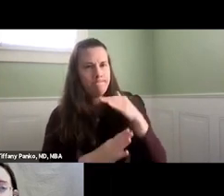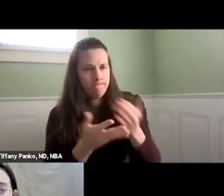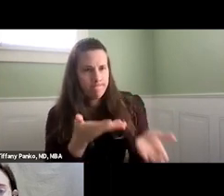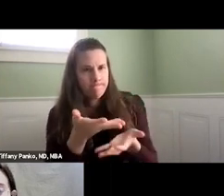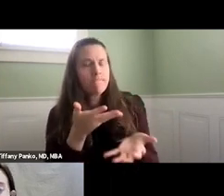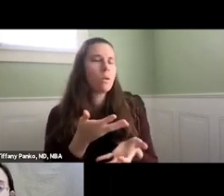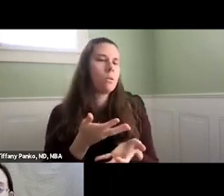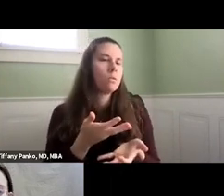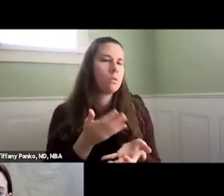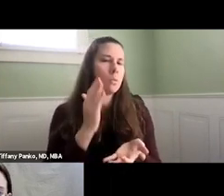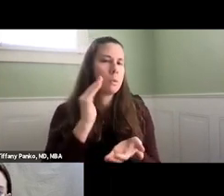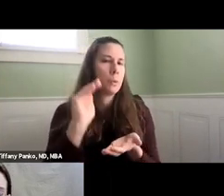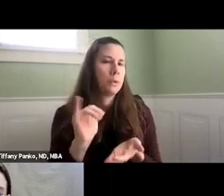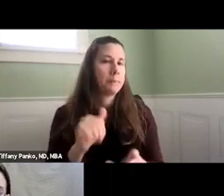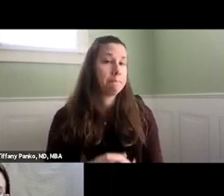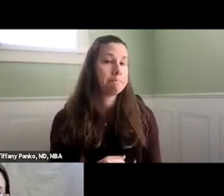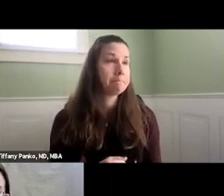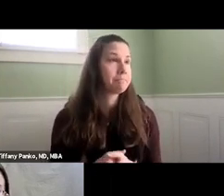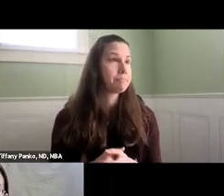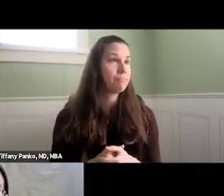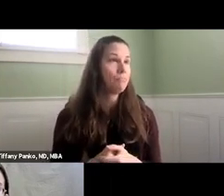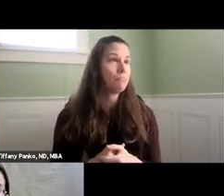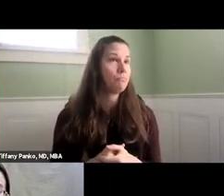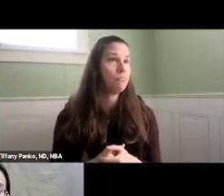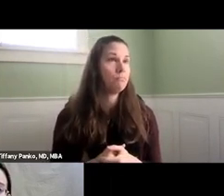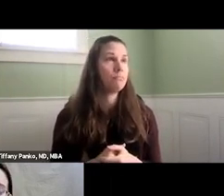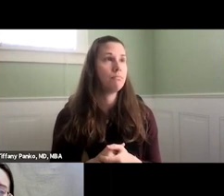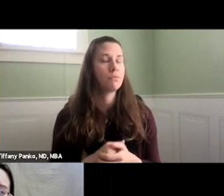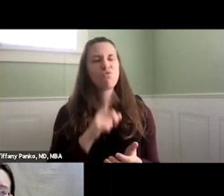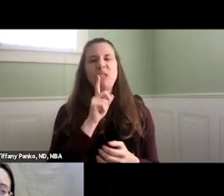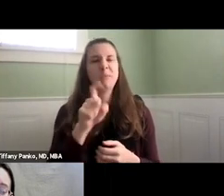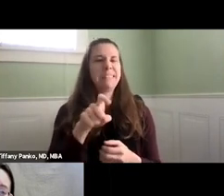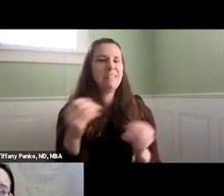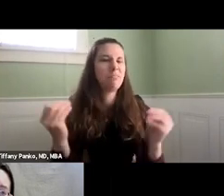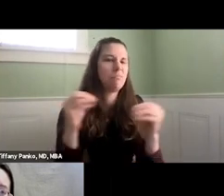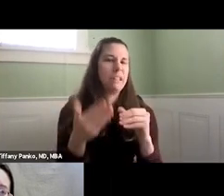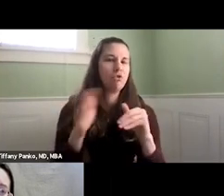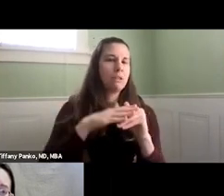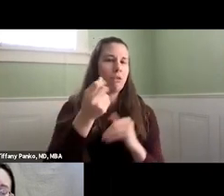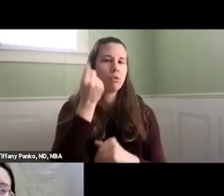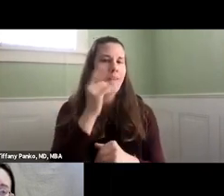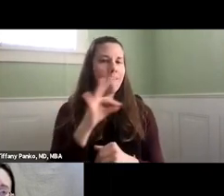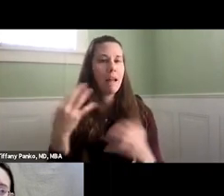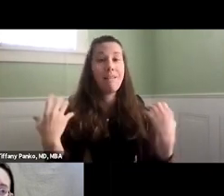judged or inaccessible to the healthcare system. So having respect of the provider to the patient